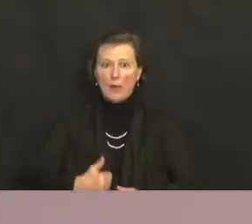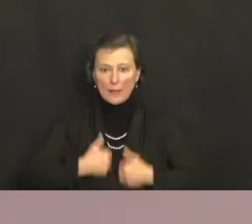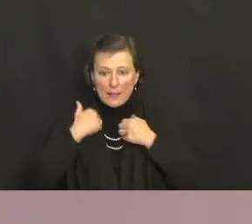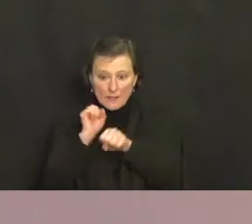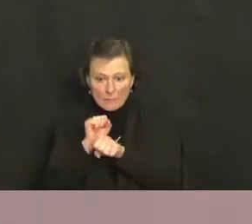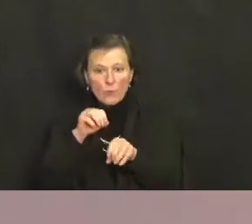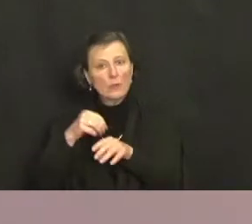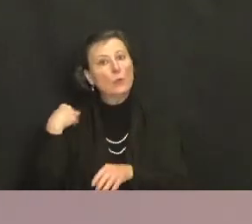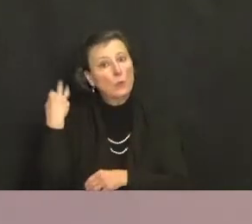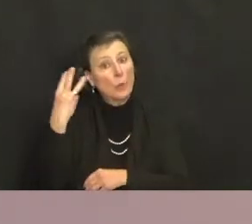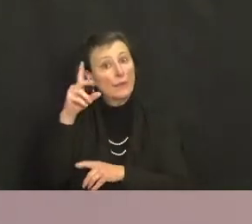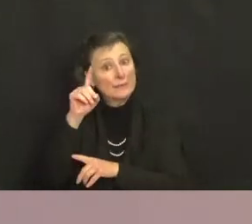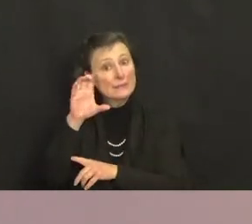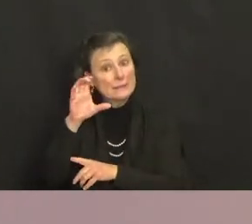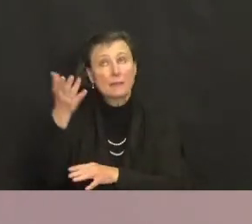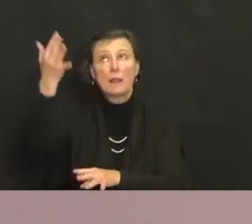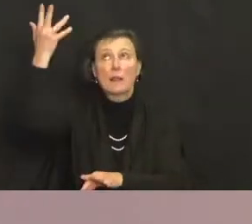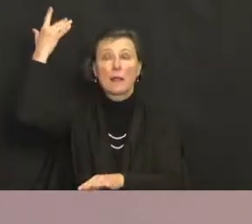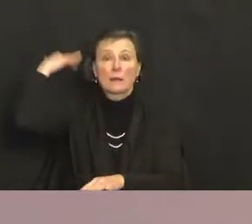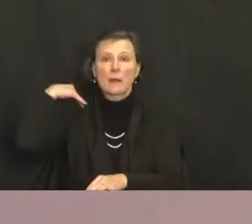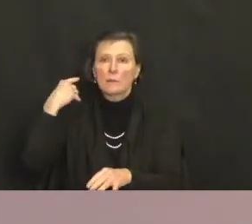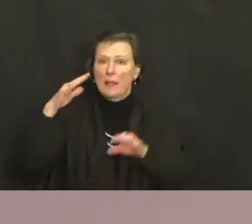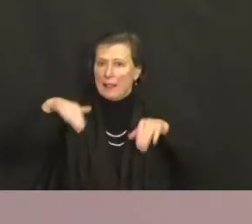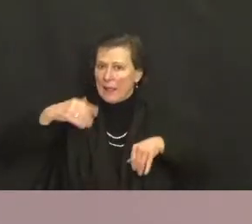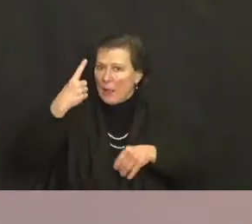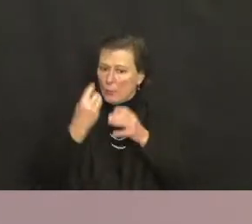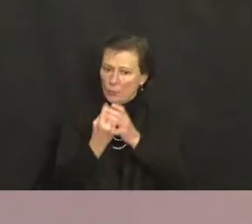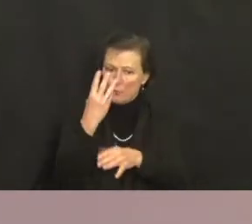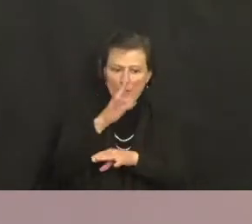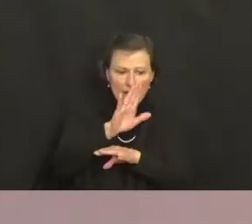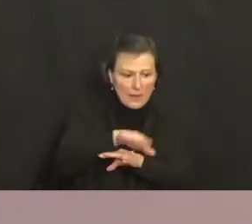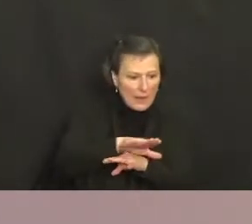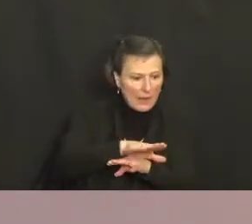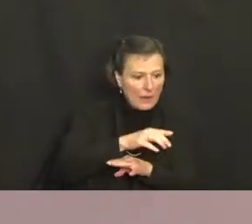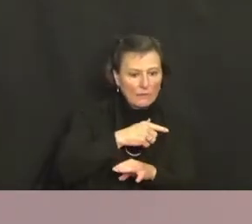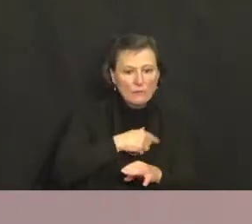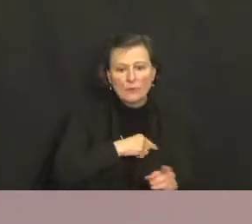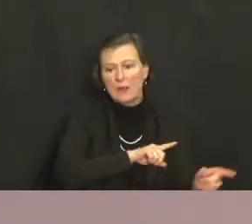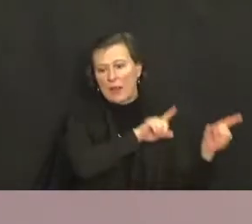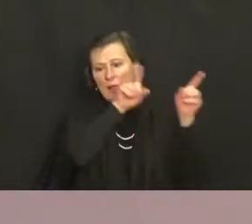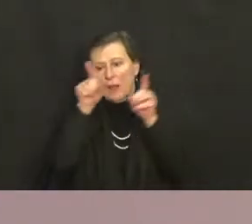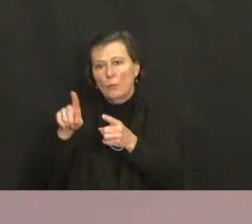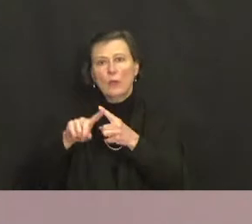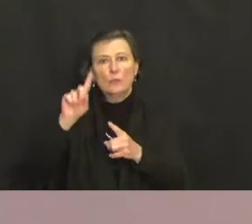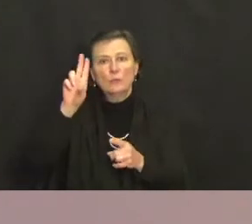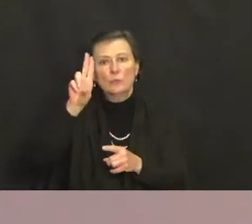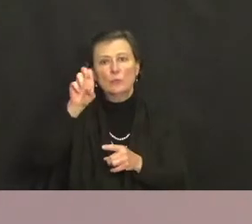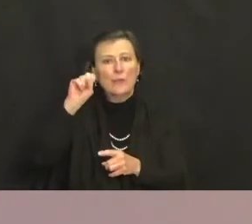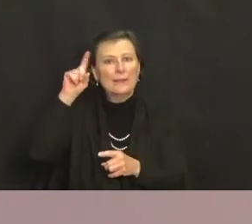And, late one spring afternoon, I was picking up some documents from the United States Capitol.